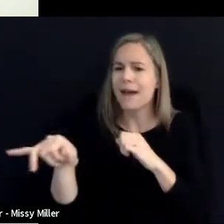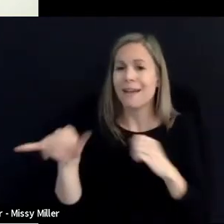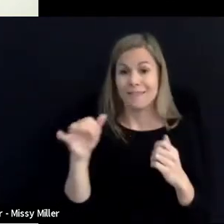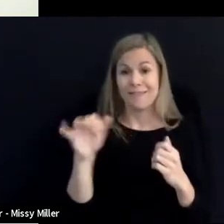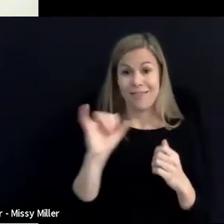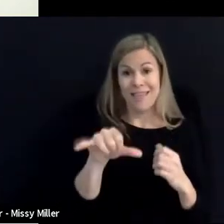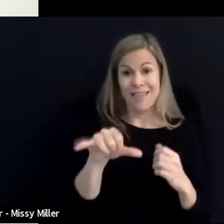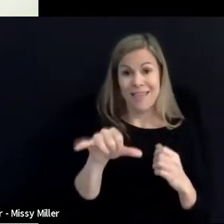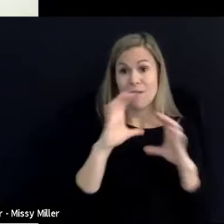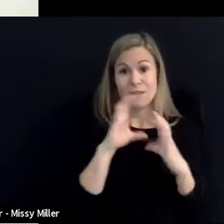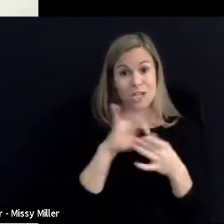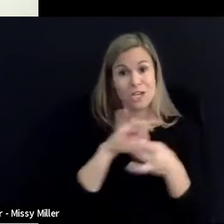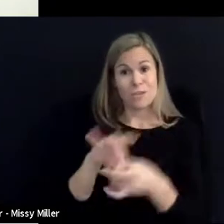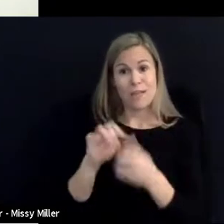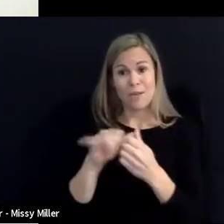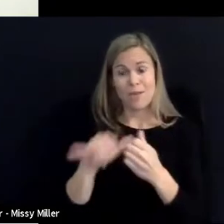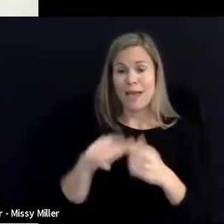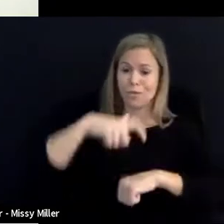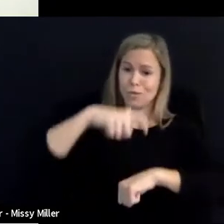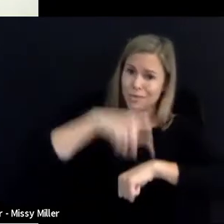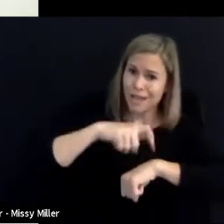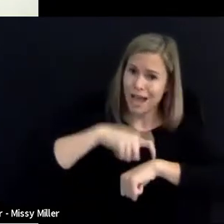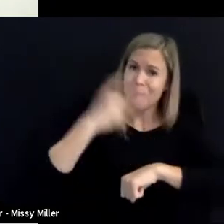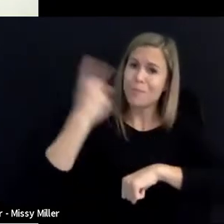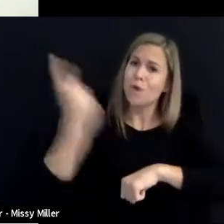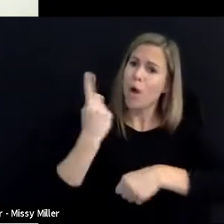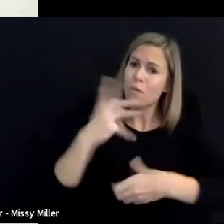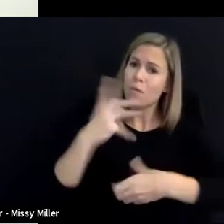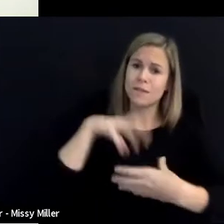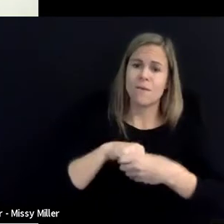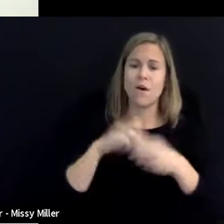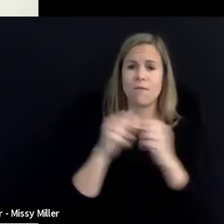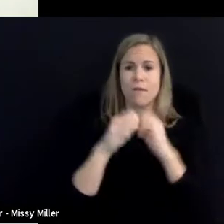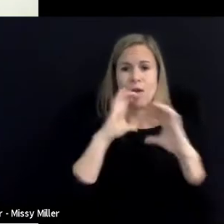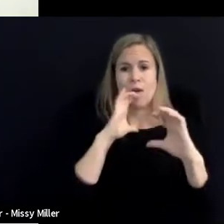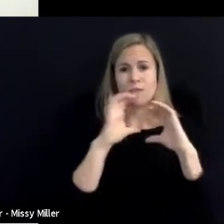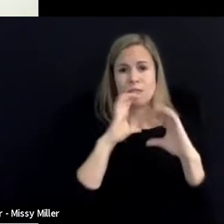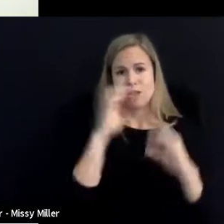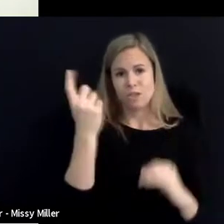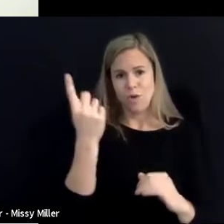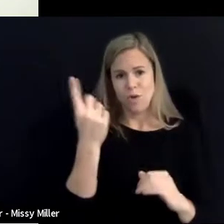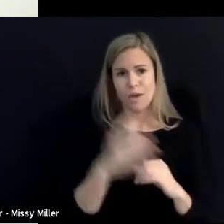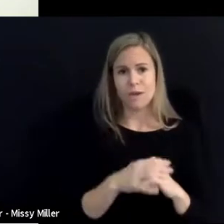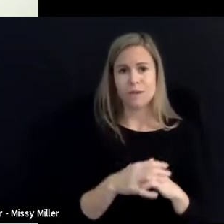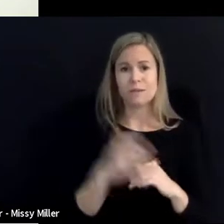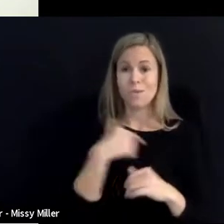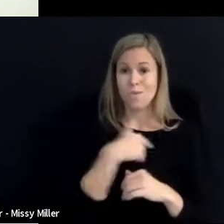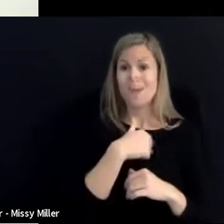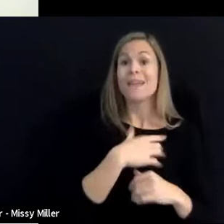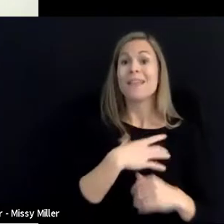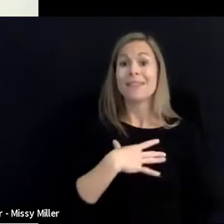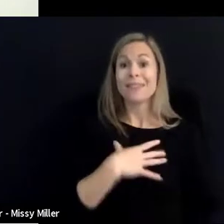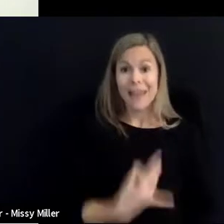Time is ever present in our conversations. We like to know what's going on.